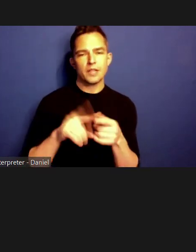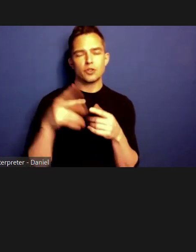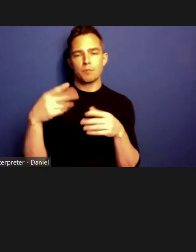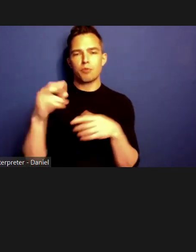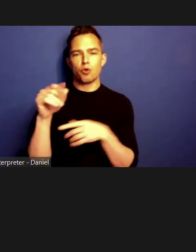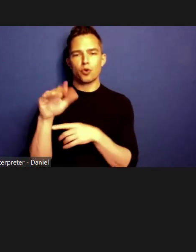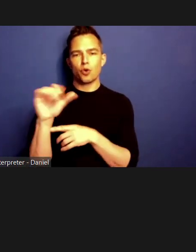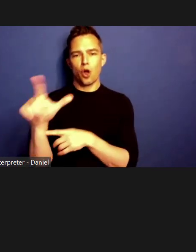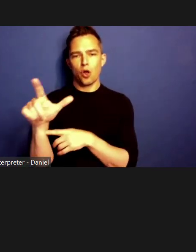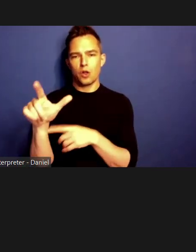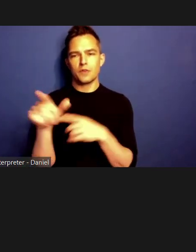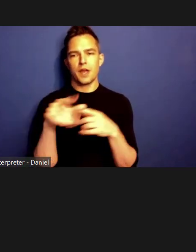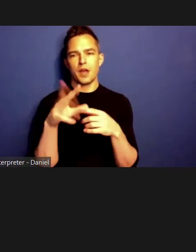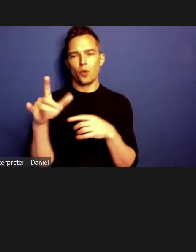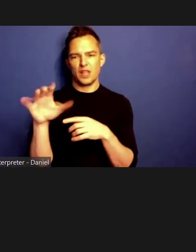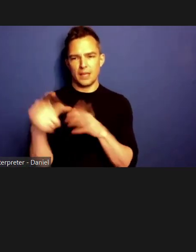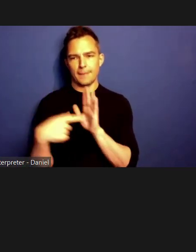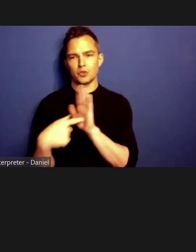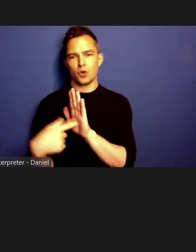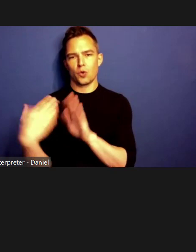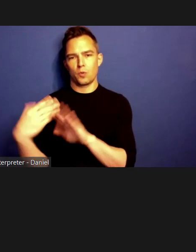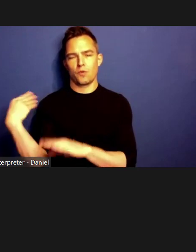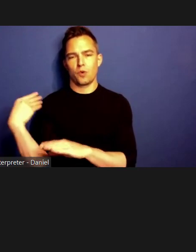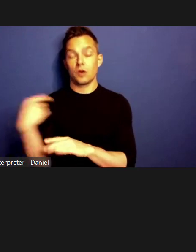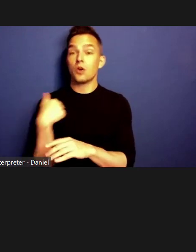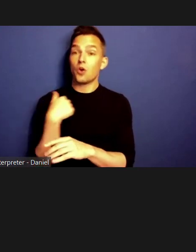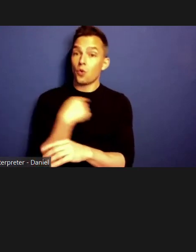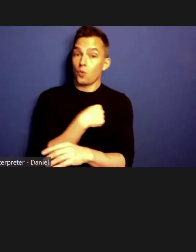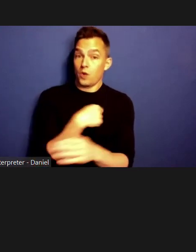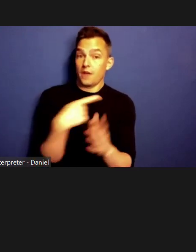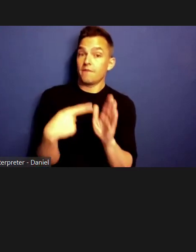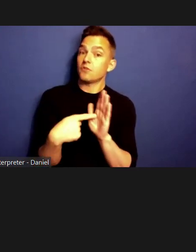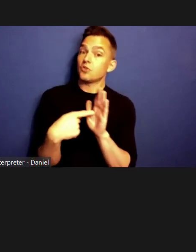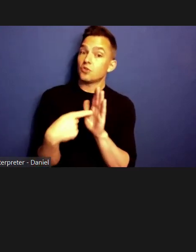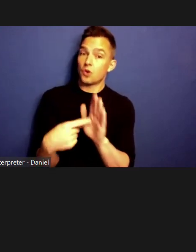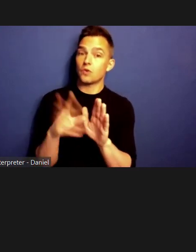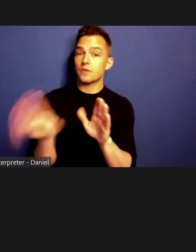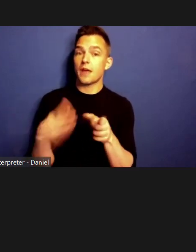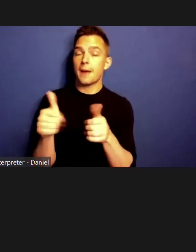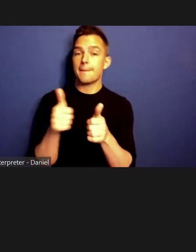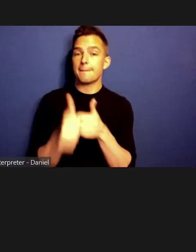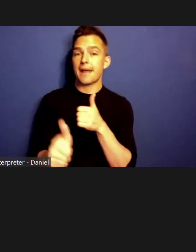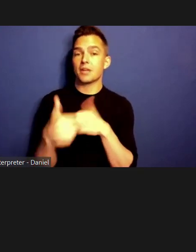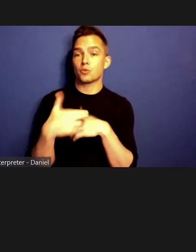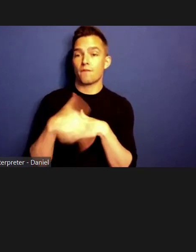We show that pass and refer dramatically changes from refer one